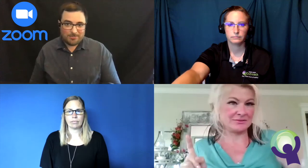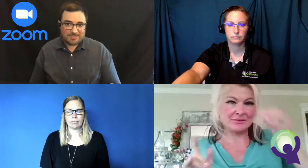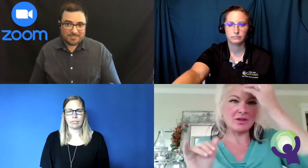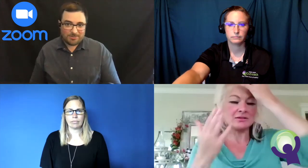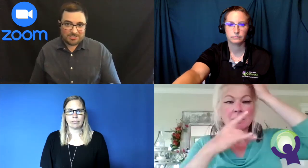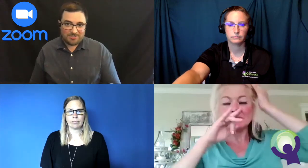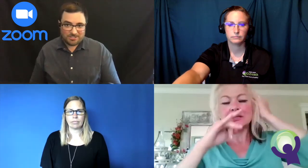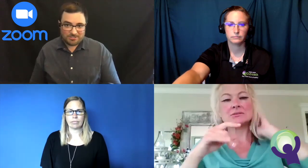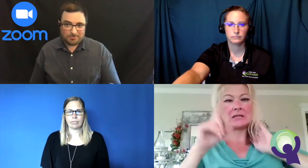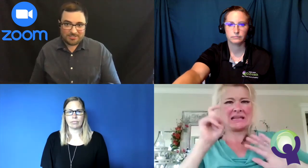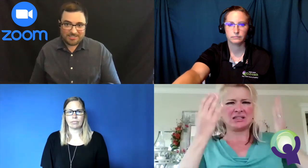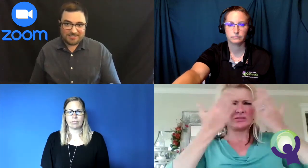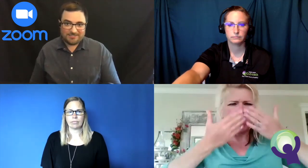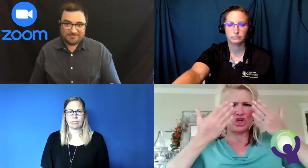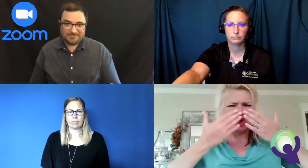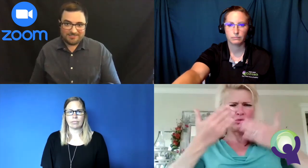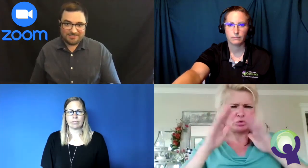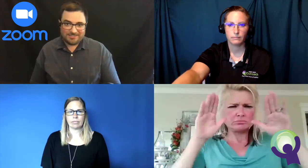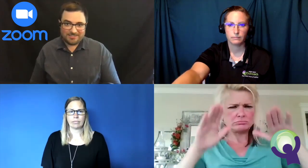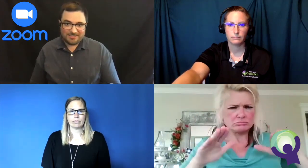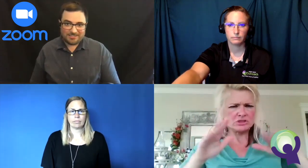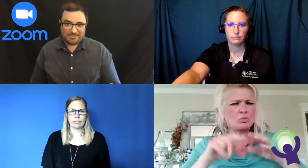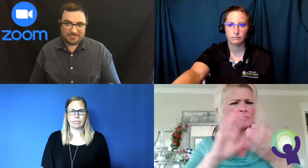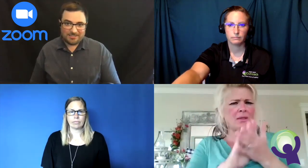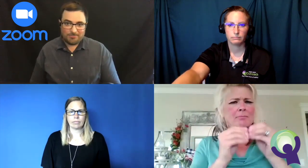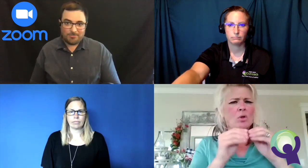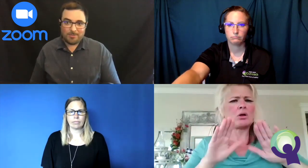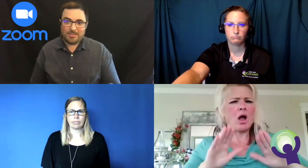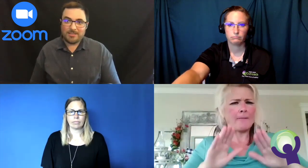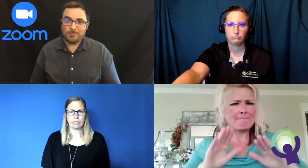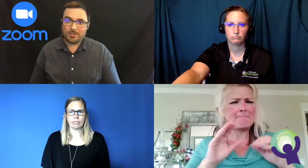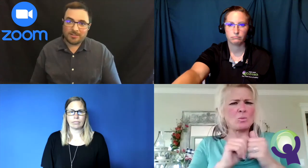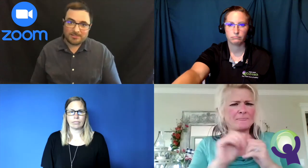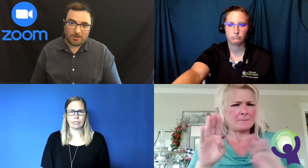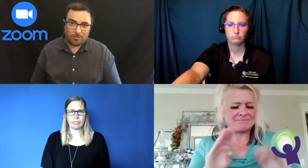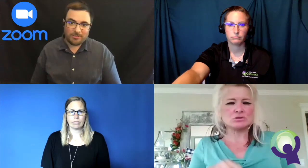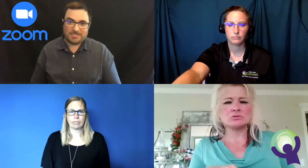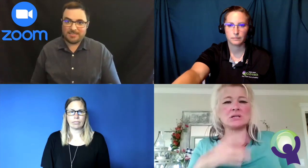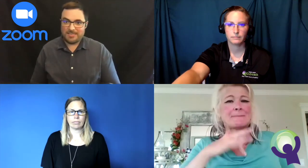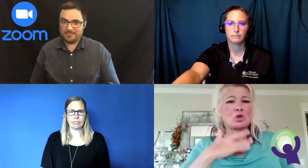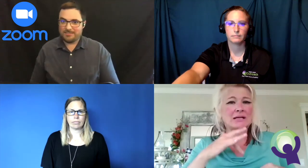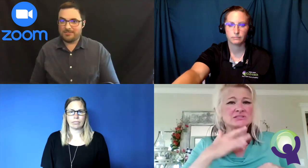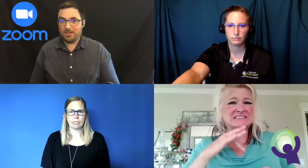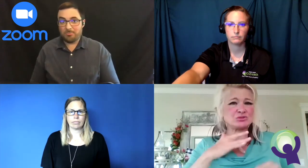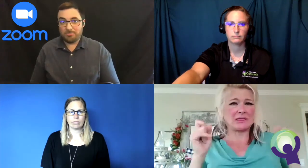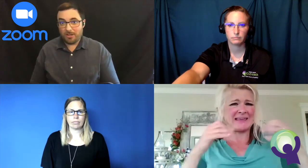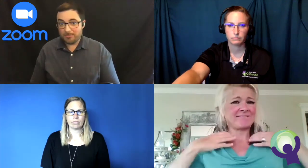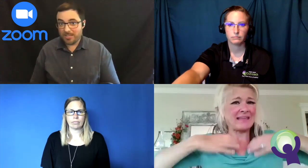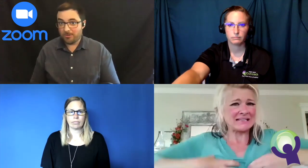then maybe it's not much of an issue. But again, maybe working on some calming techniques to help